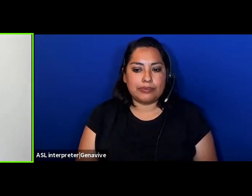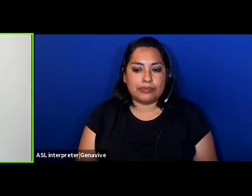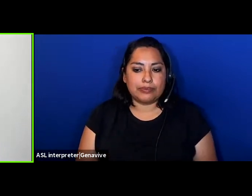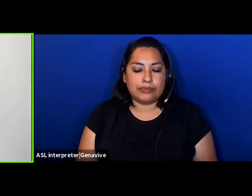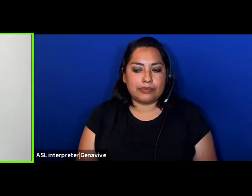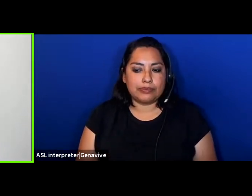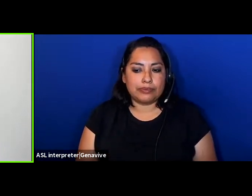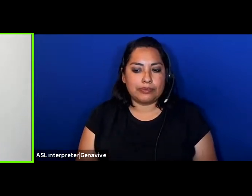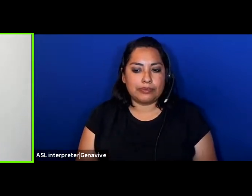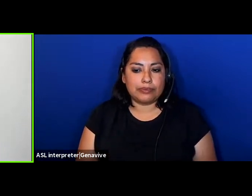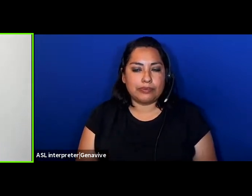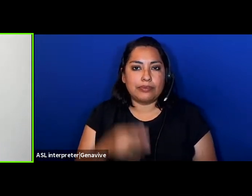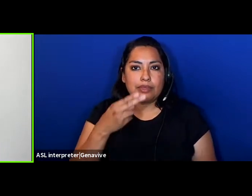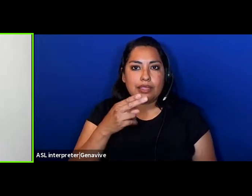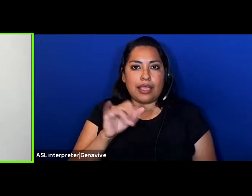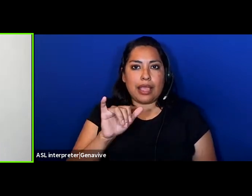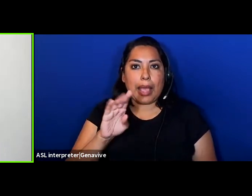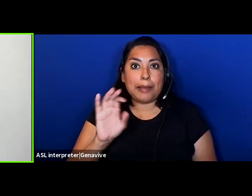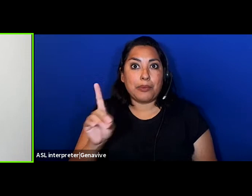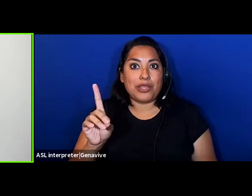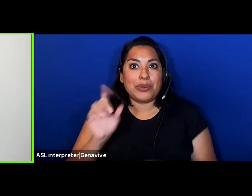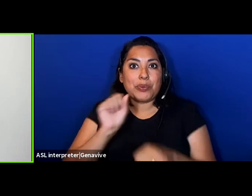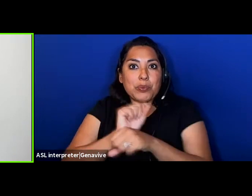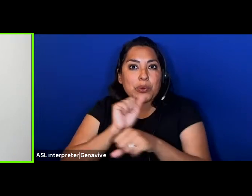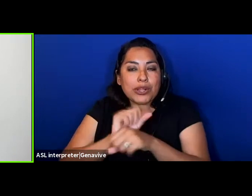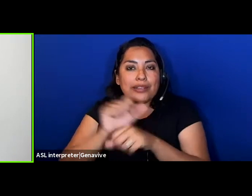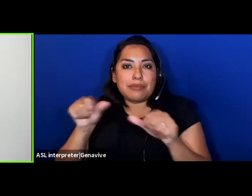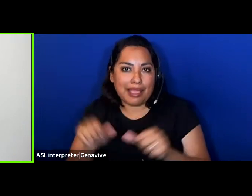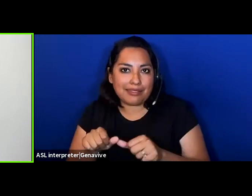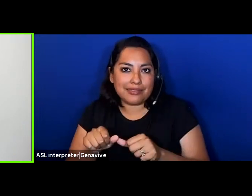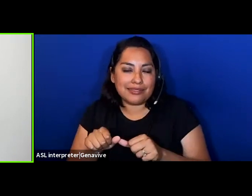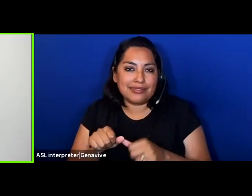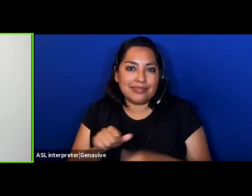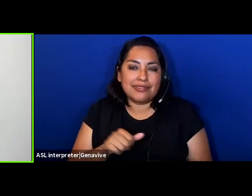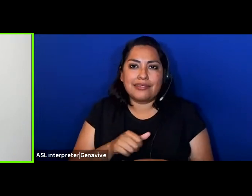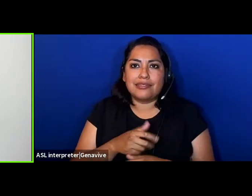The hybrid workplace and Madeline, “What measures need to be adapted to